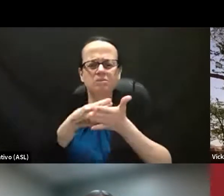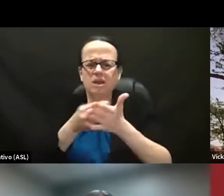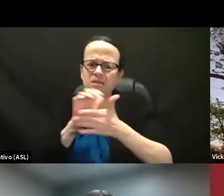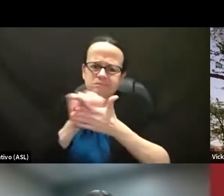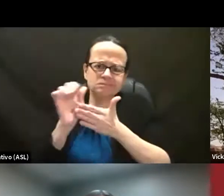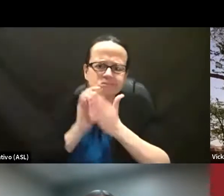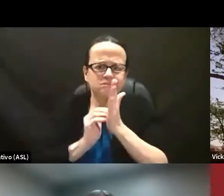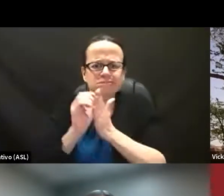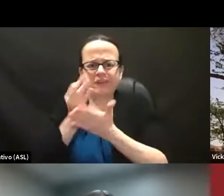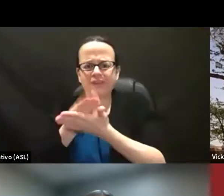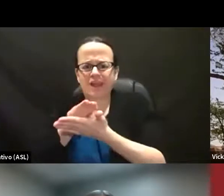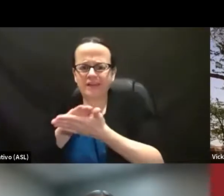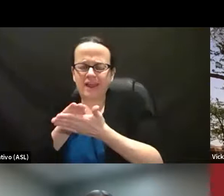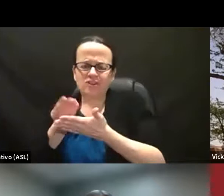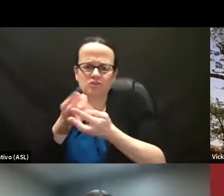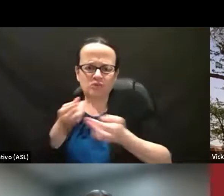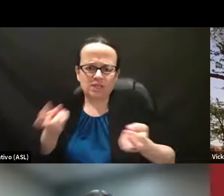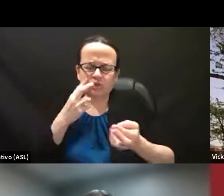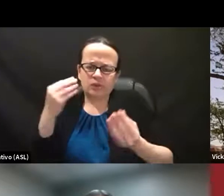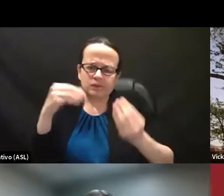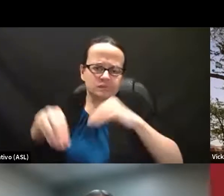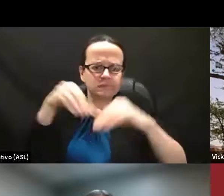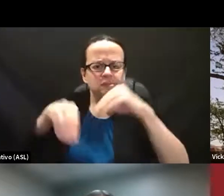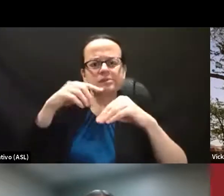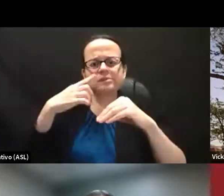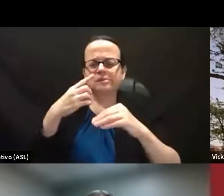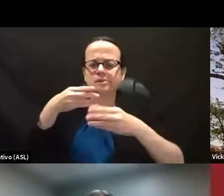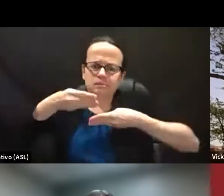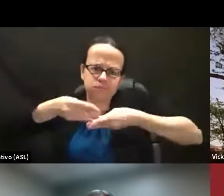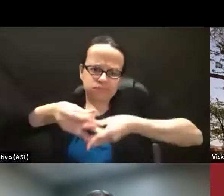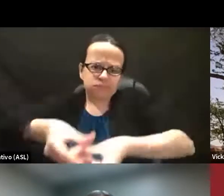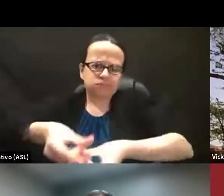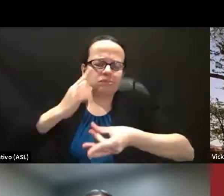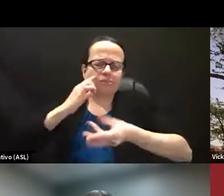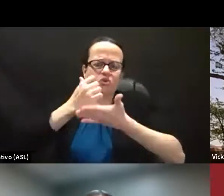Josh Allen (RN): Financial resources that have been have been funneled into that to help make all that happen so.